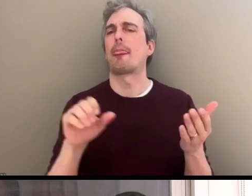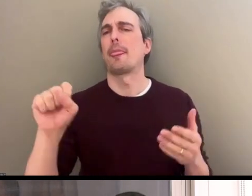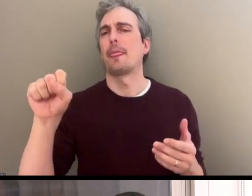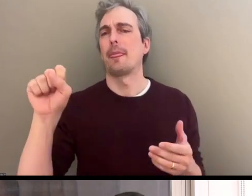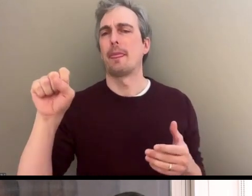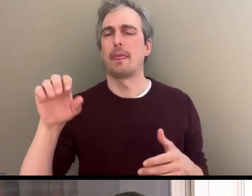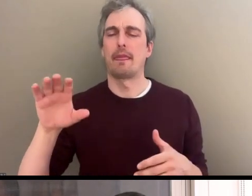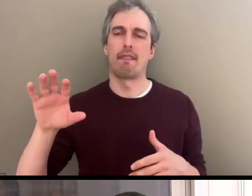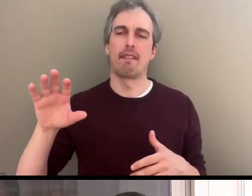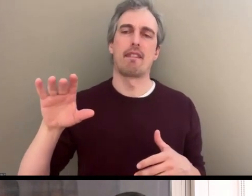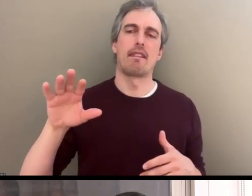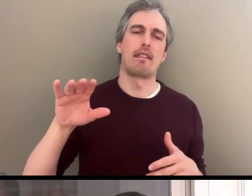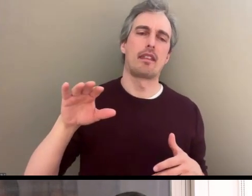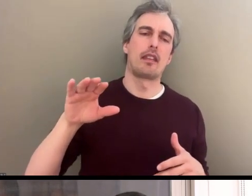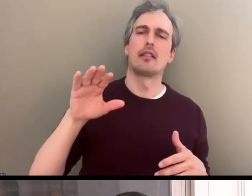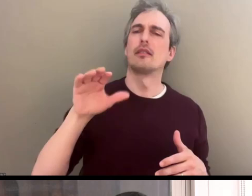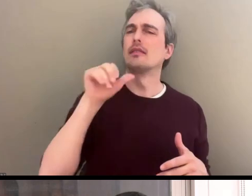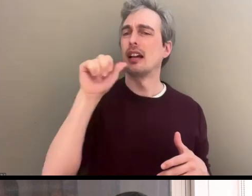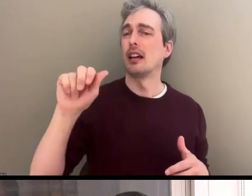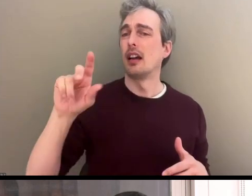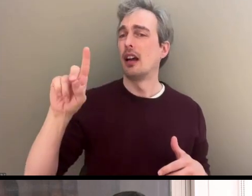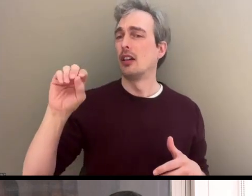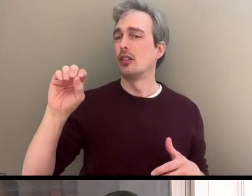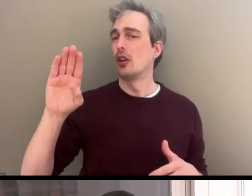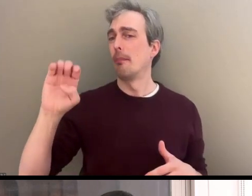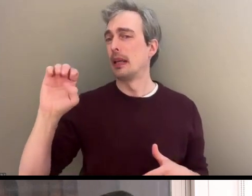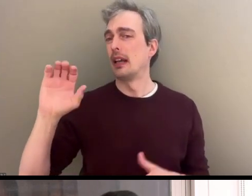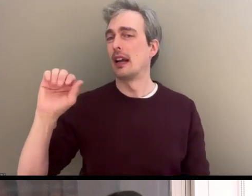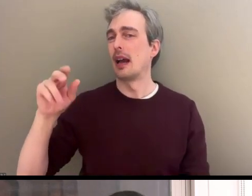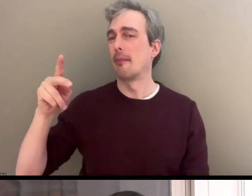bit. Well, not Adobe Captivate, but color contrast tools specifically.